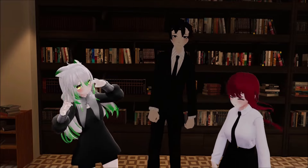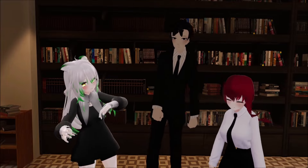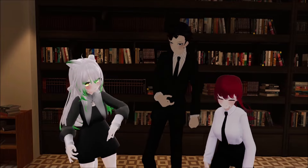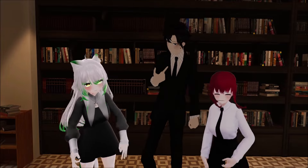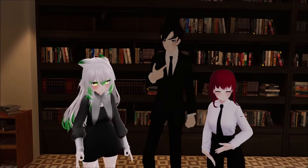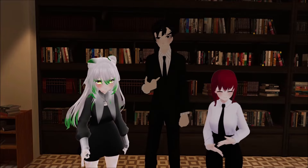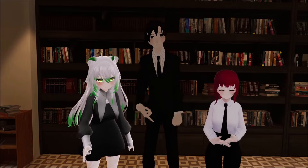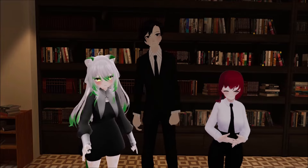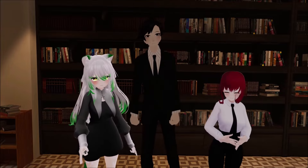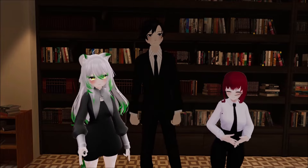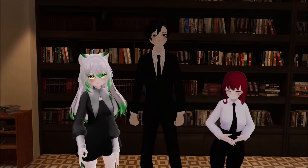(Laugh)